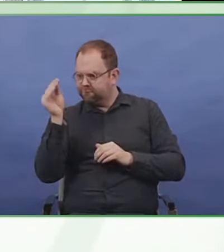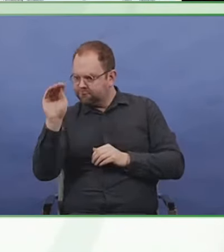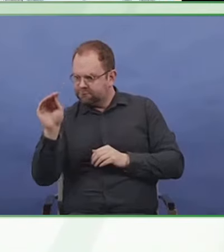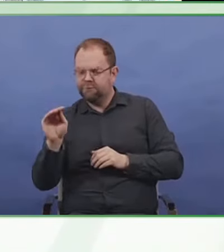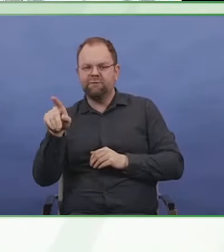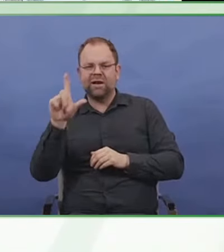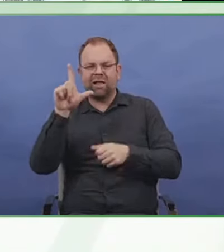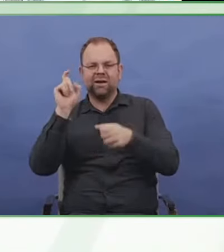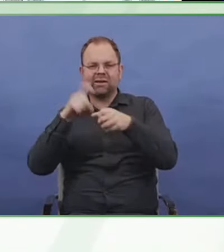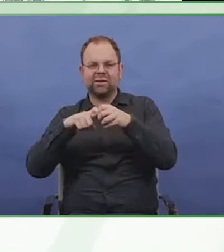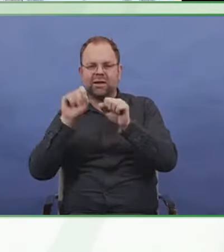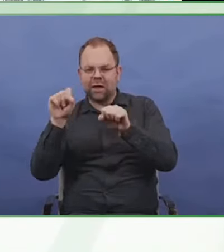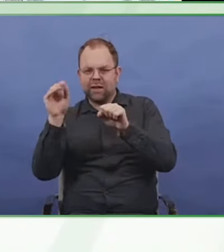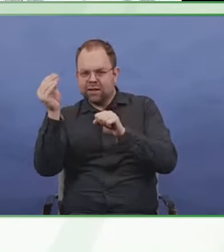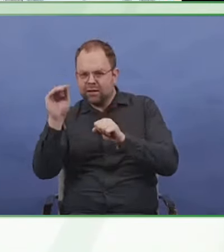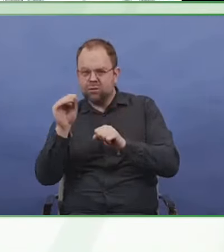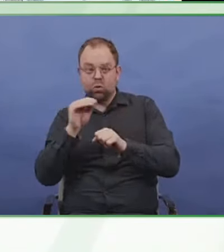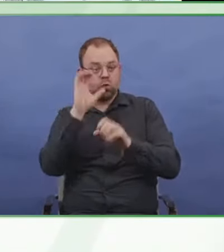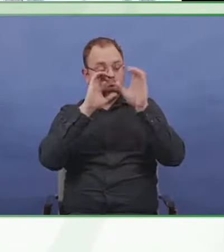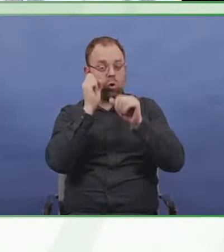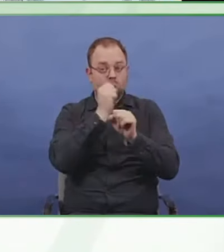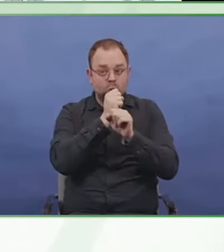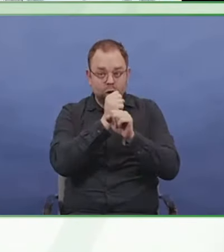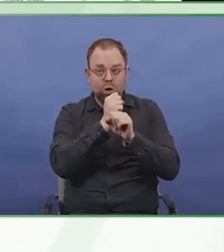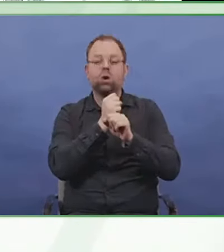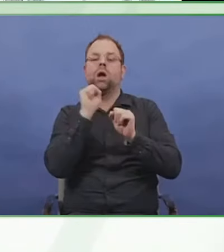So very interesting conversations like that going on, and LinkedIn